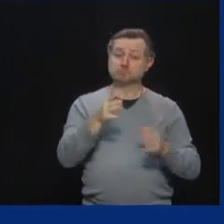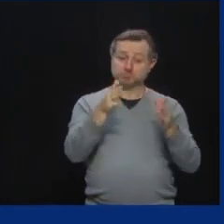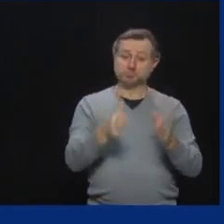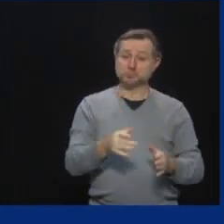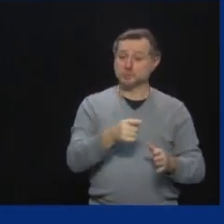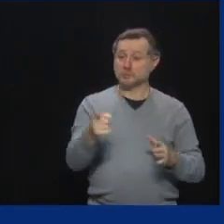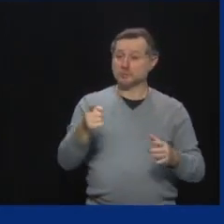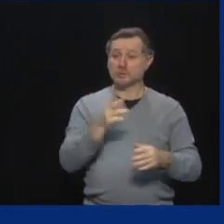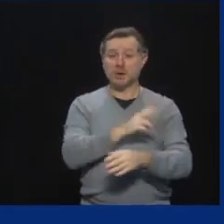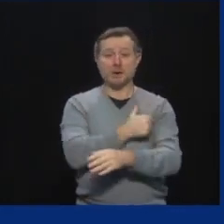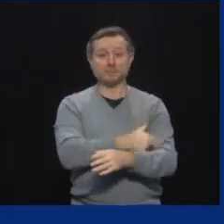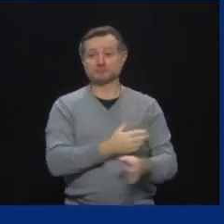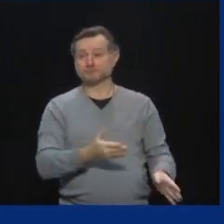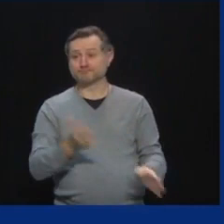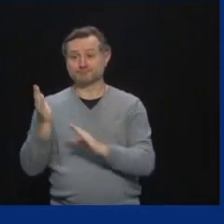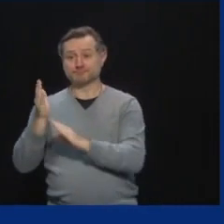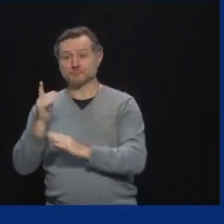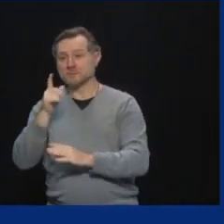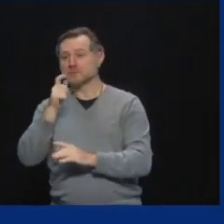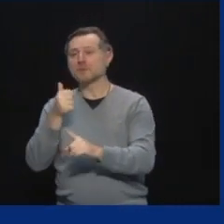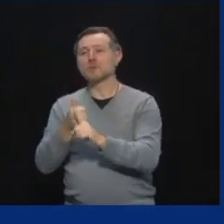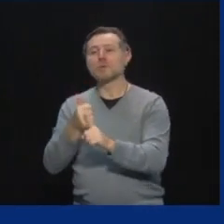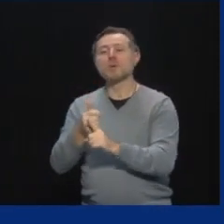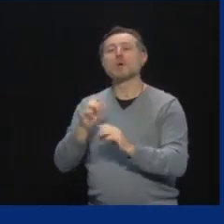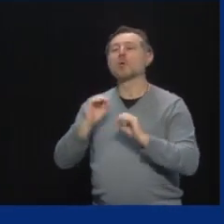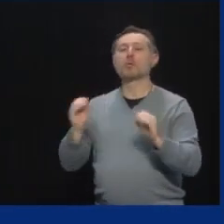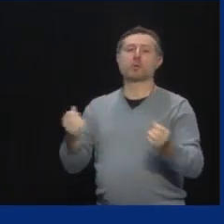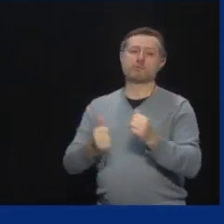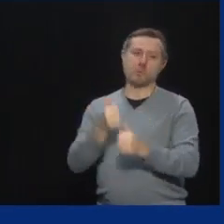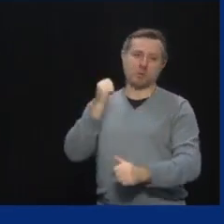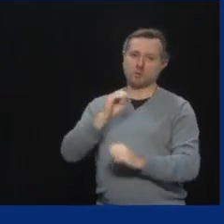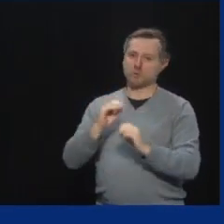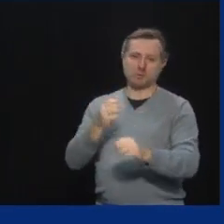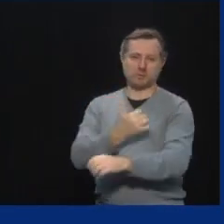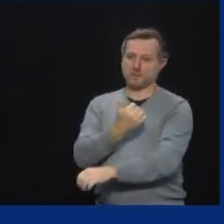mean, unvaccinated people have a 10 times higher risk of developing severe